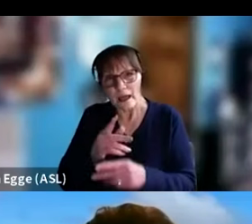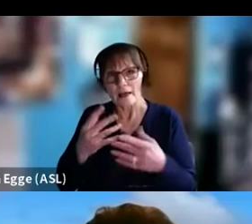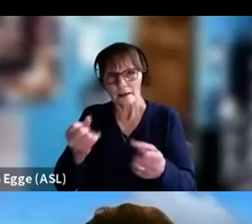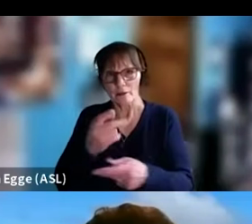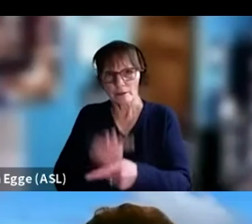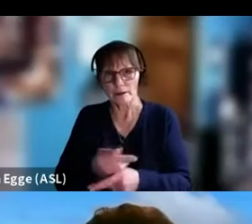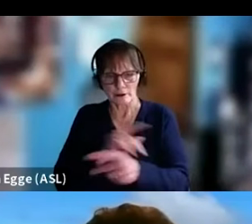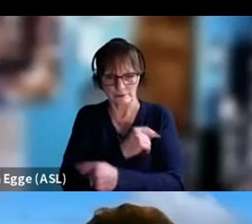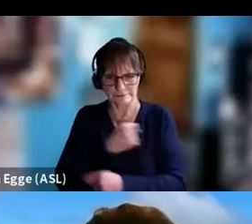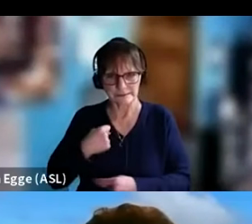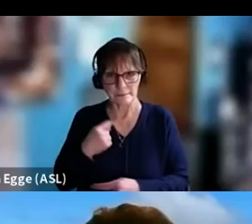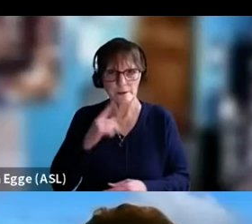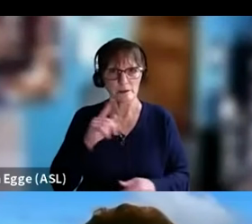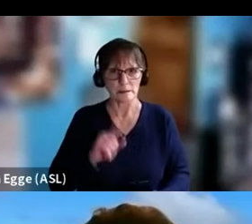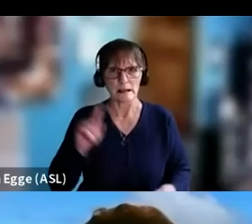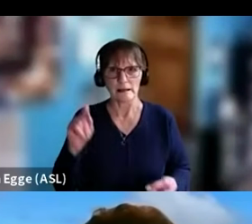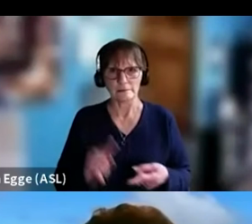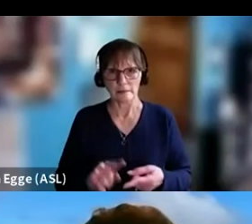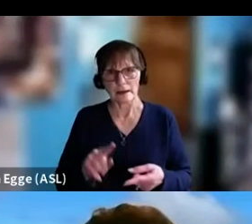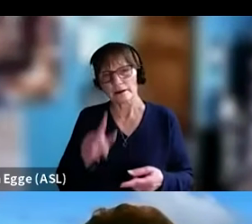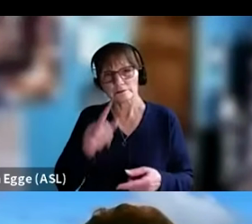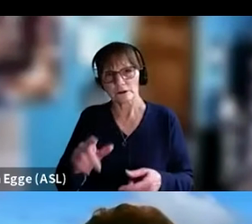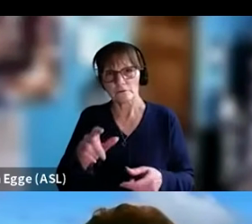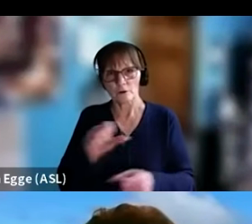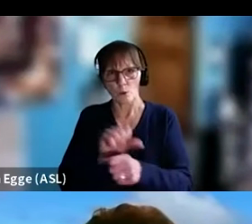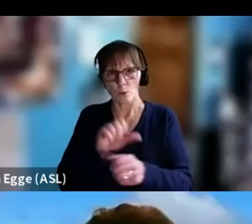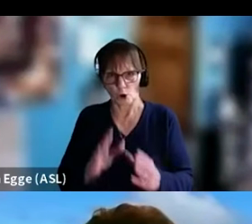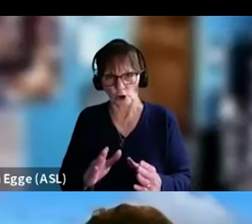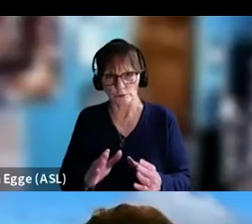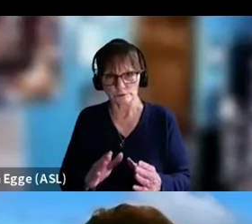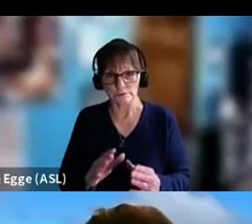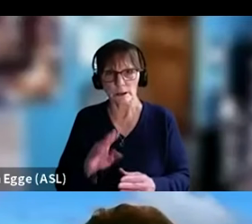was lack of consistent chore workers, bias,